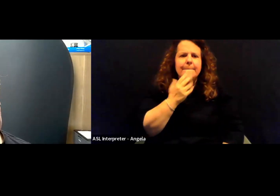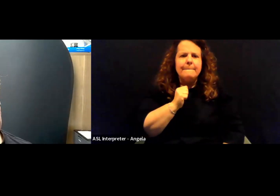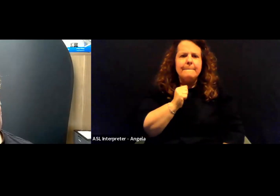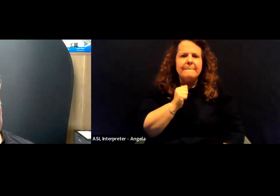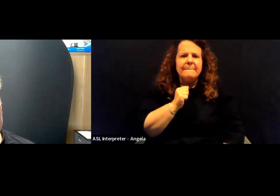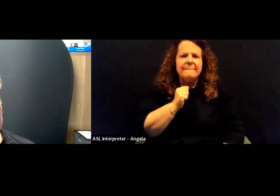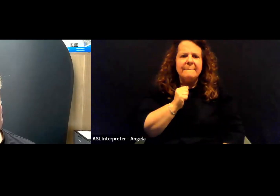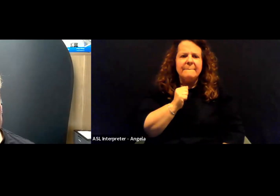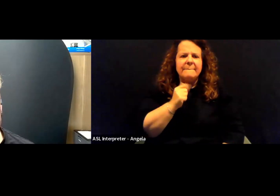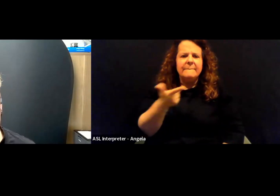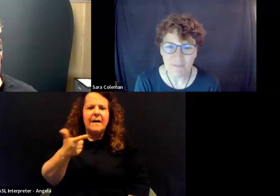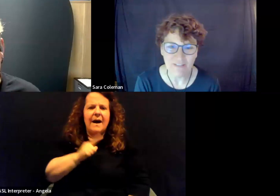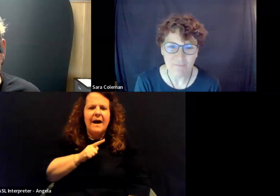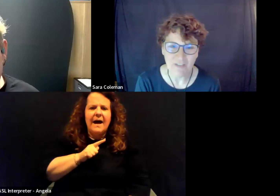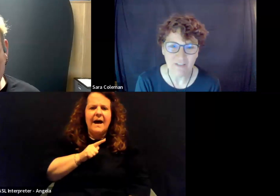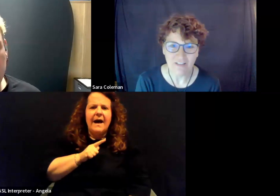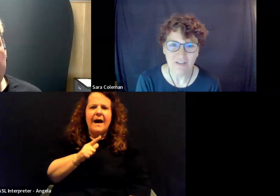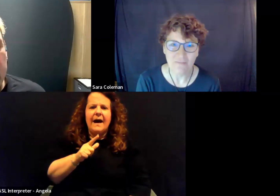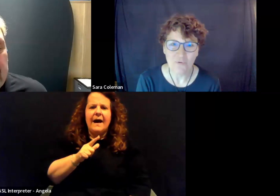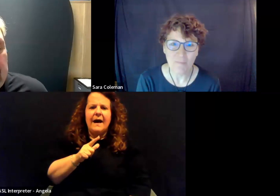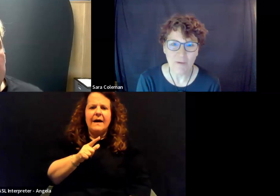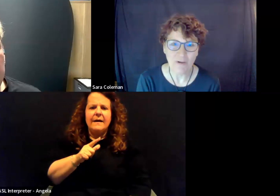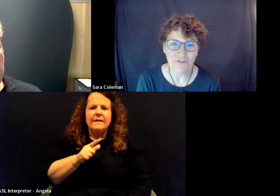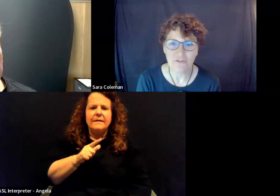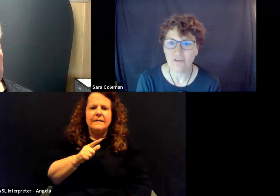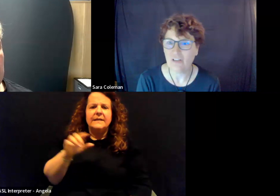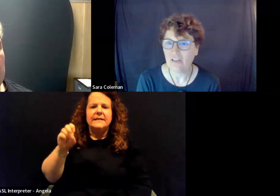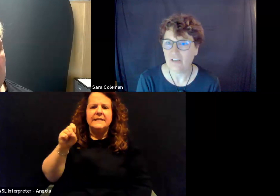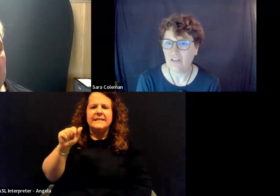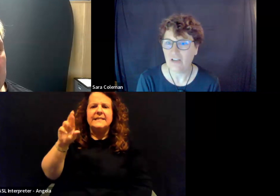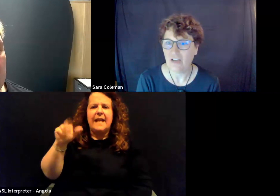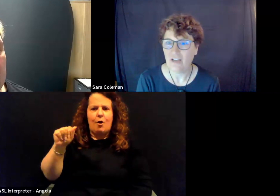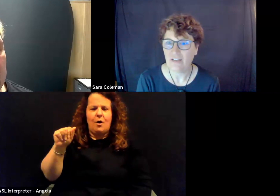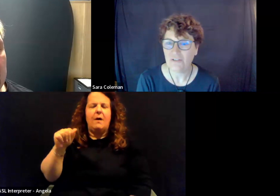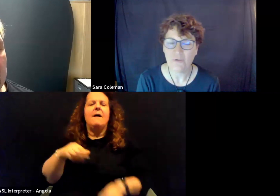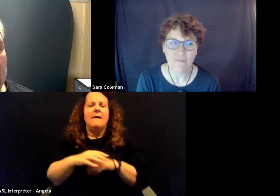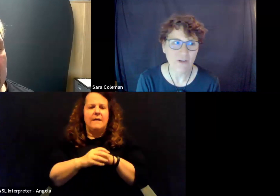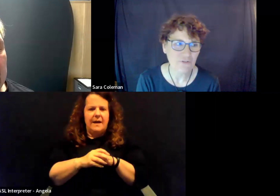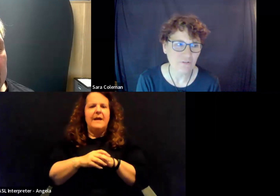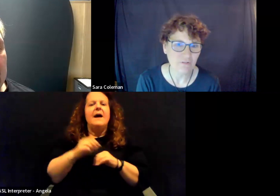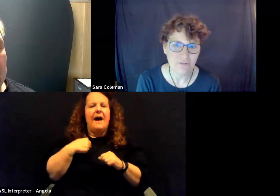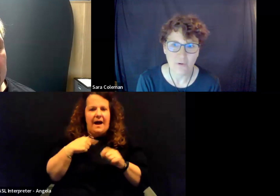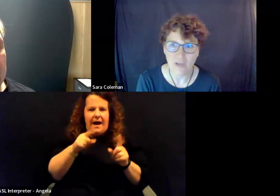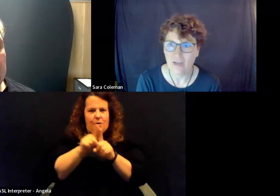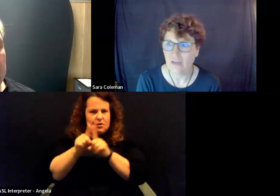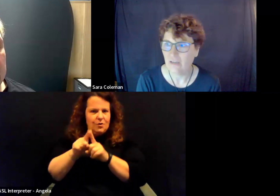, I'll speak a little bit more about my journey. I too have Usher 2A.